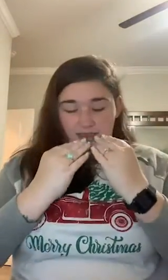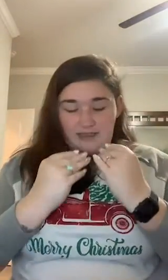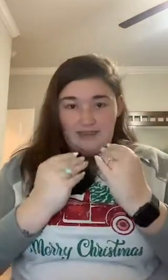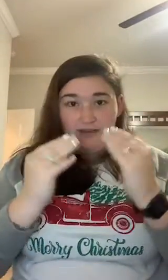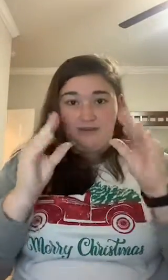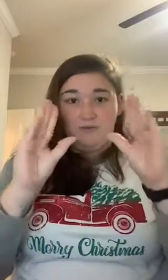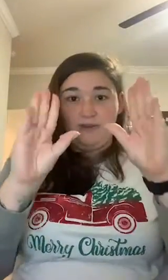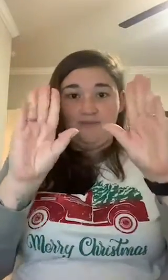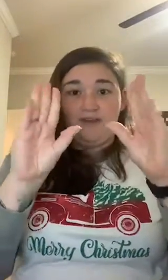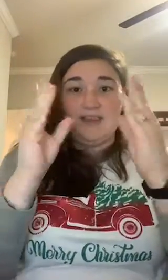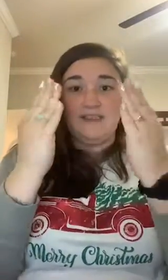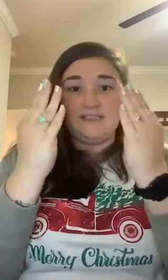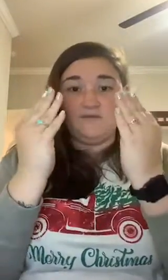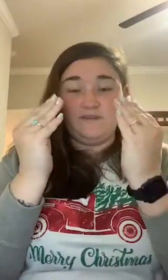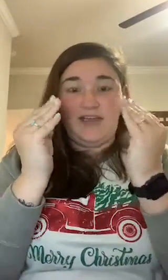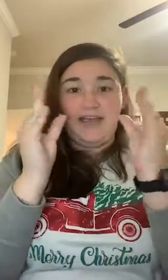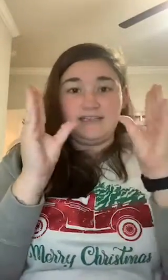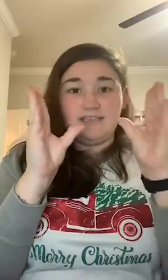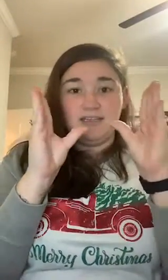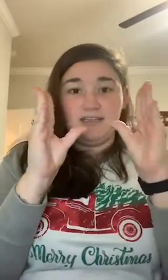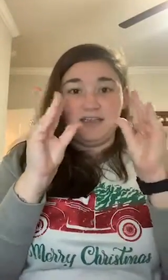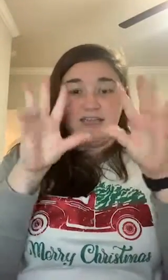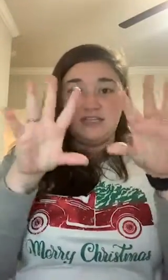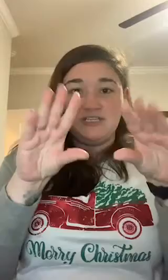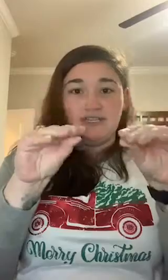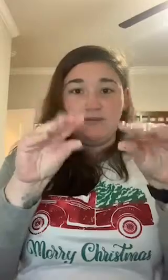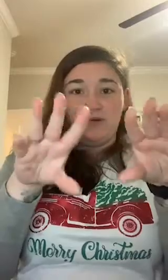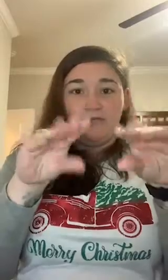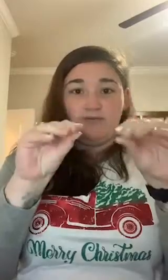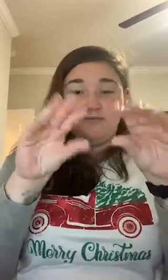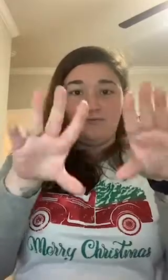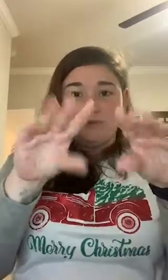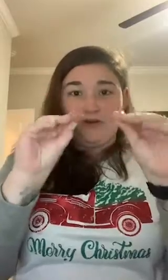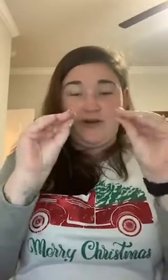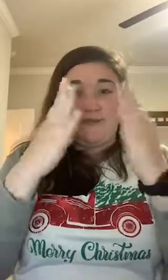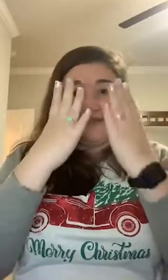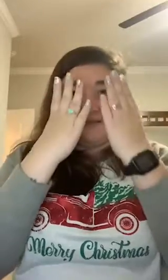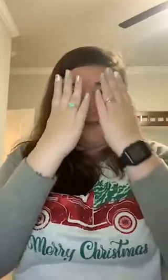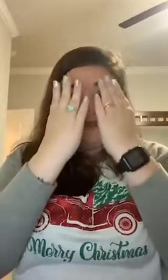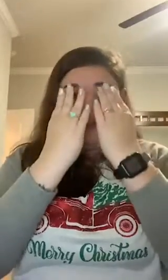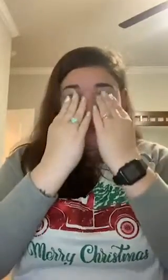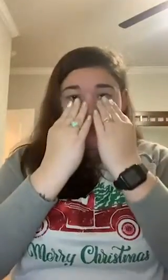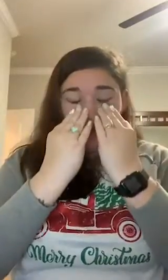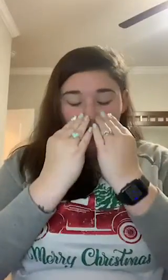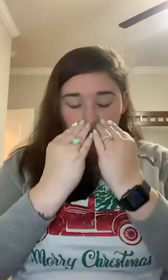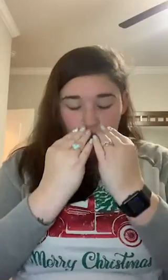and we have our hands flat and just like we we're.... we're grabbing something we're